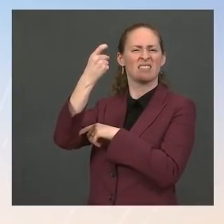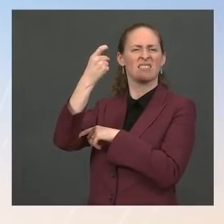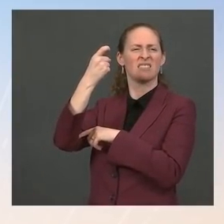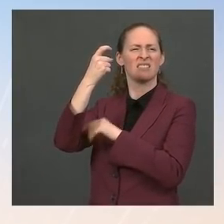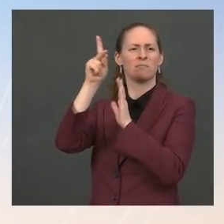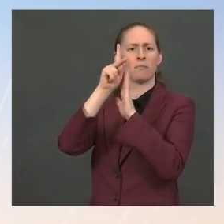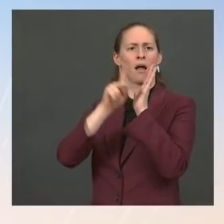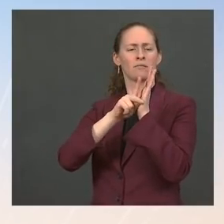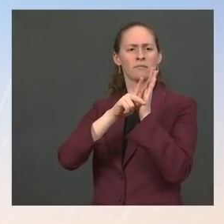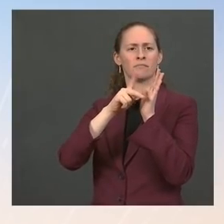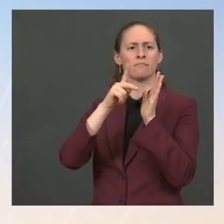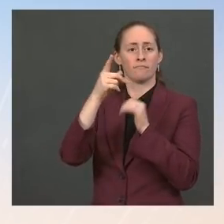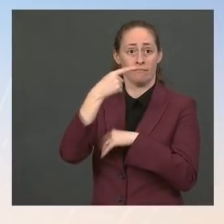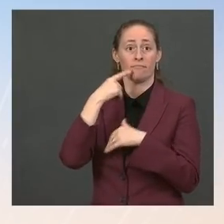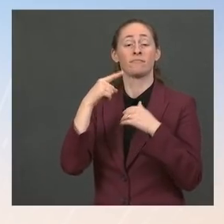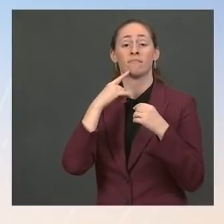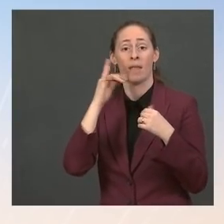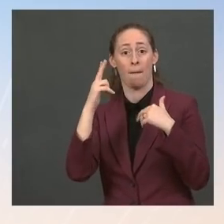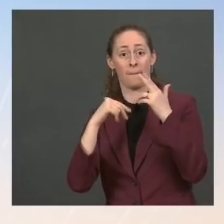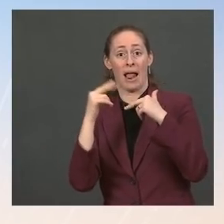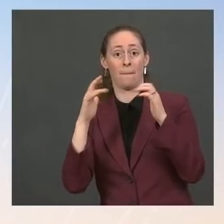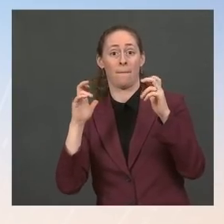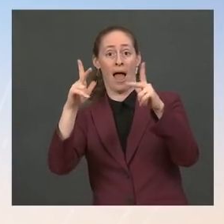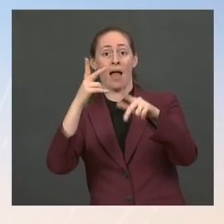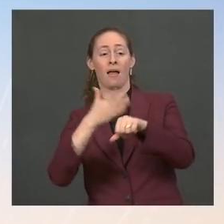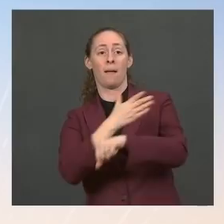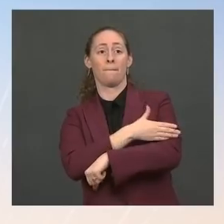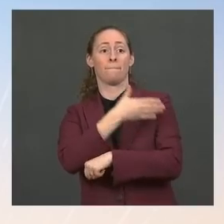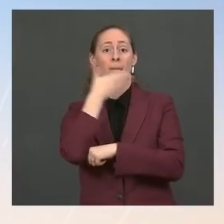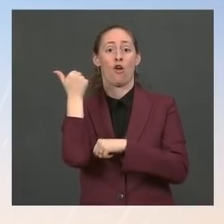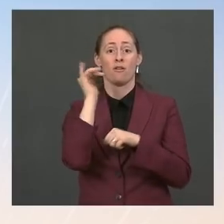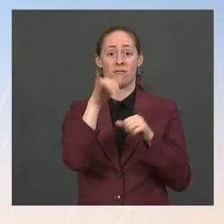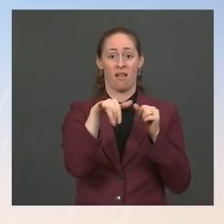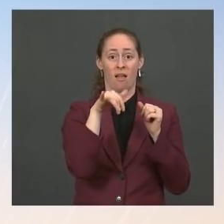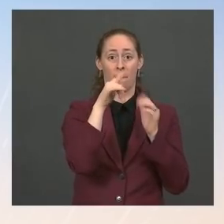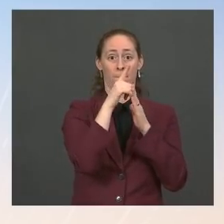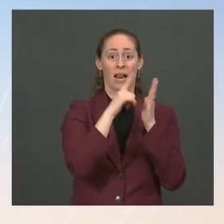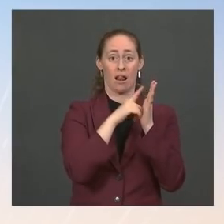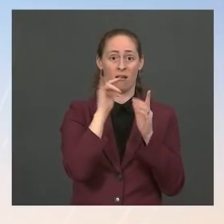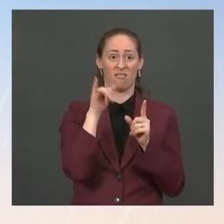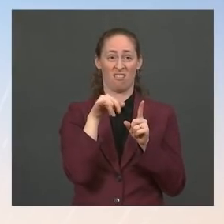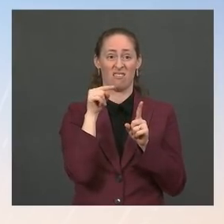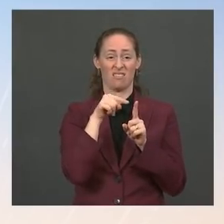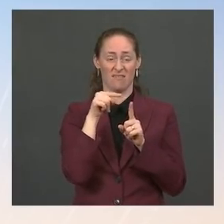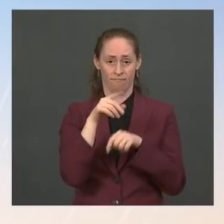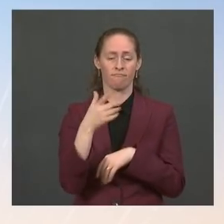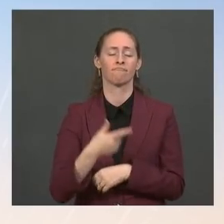would get a cut on average of $16,800, mostly because of SALT? Separately, it finds that 20 to 30 percent